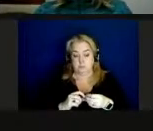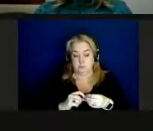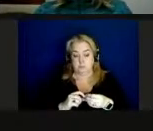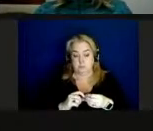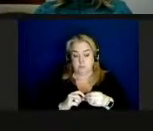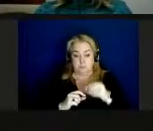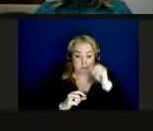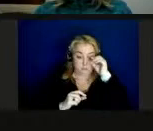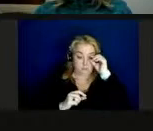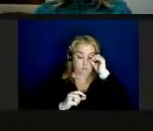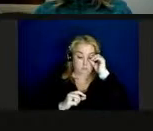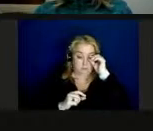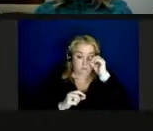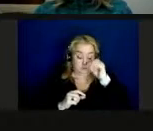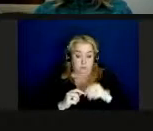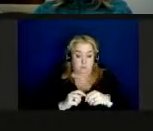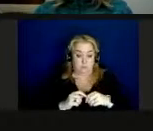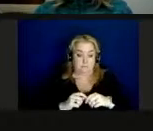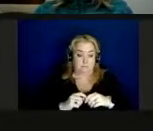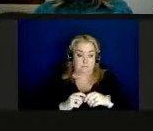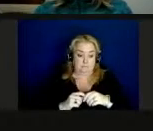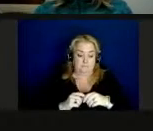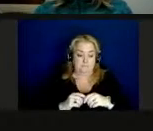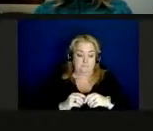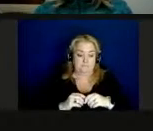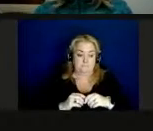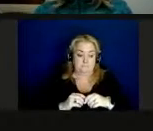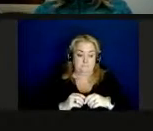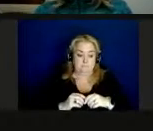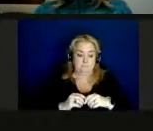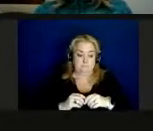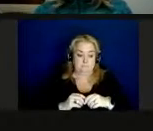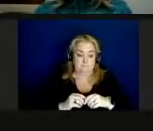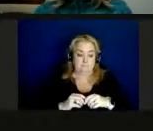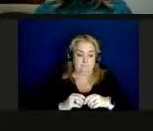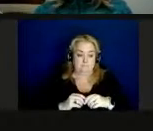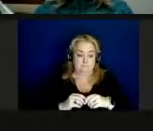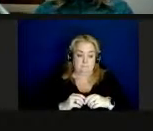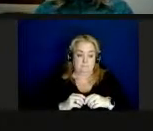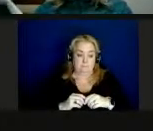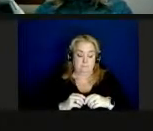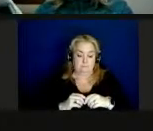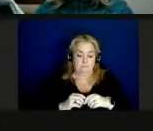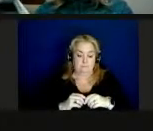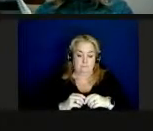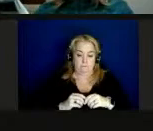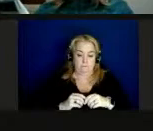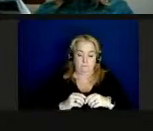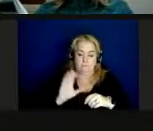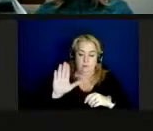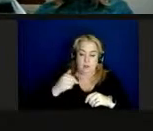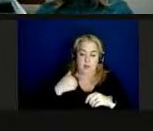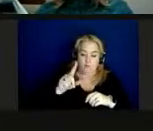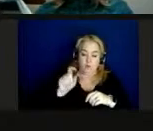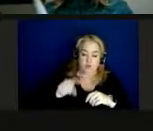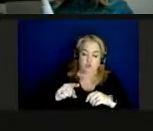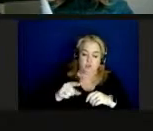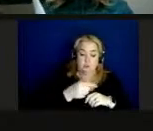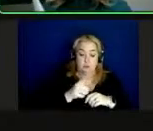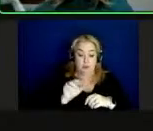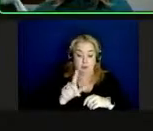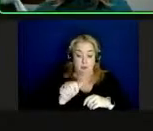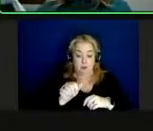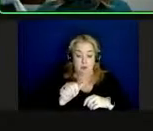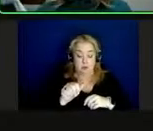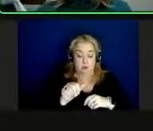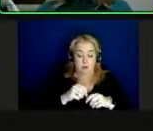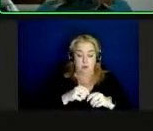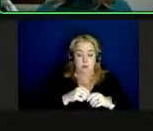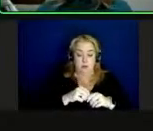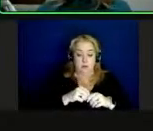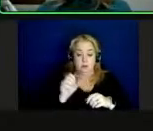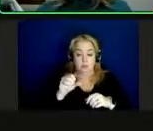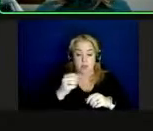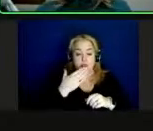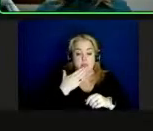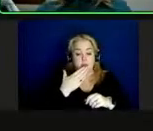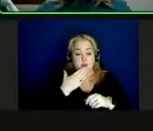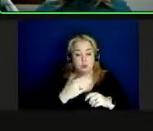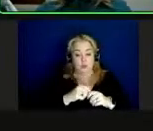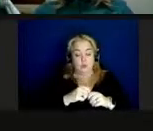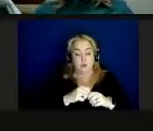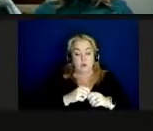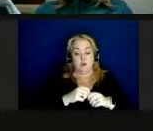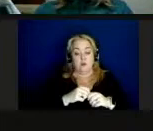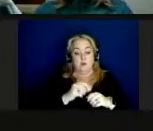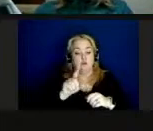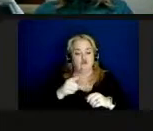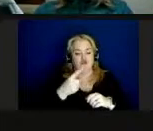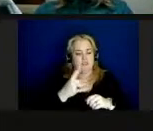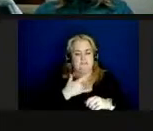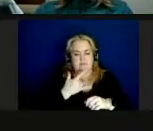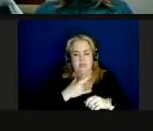THAT'S ONE OF